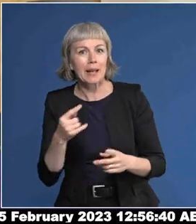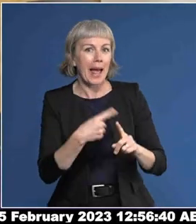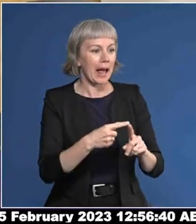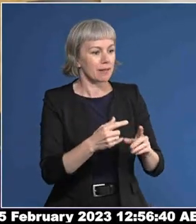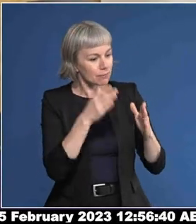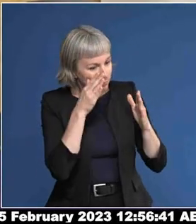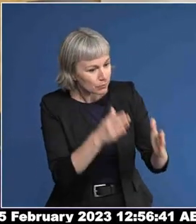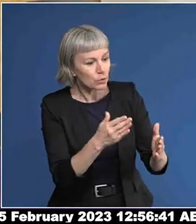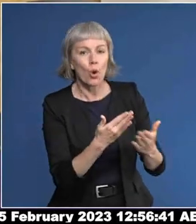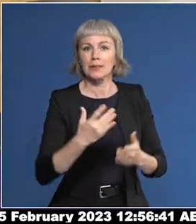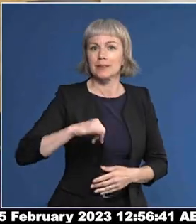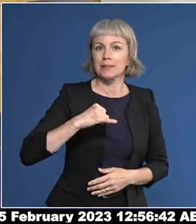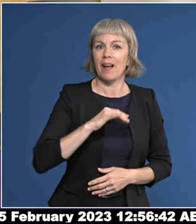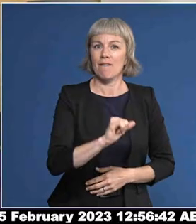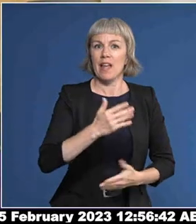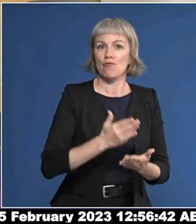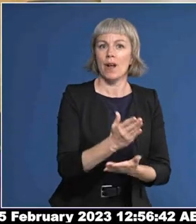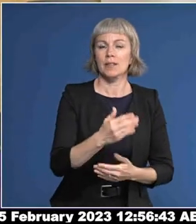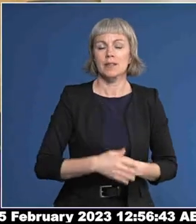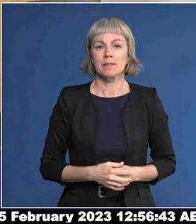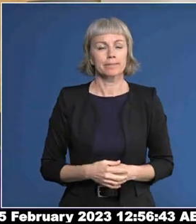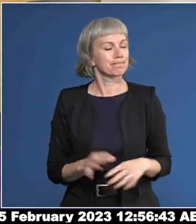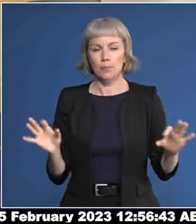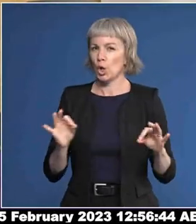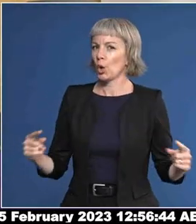No, I don't believe so. MS EASTMAN: And from a work health and safety